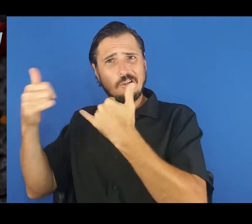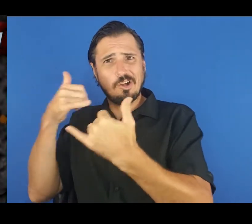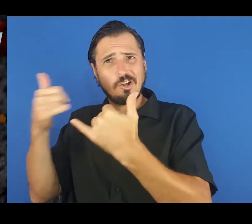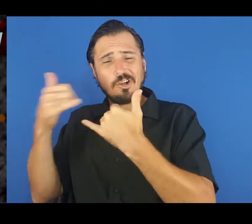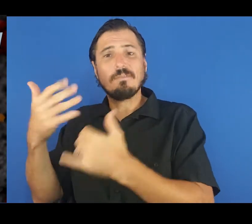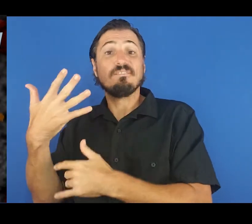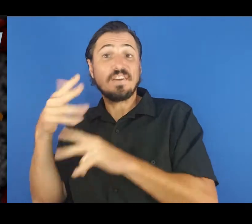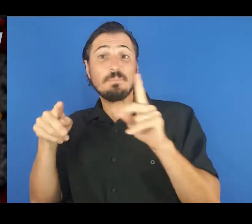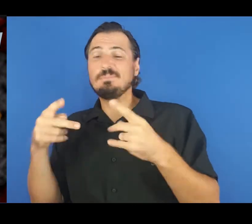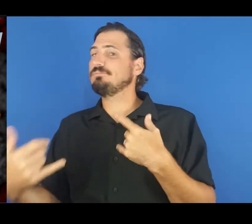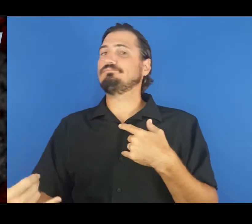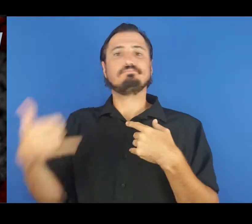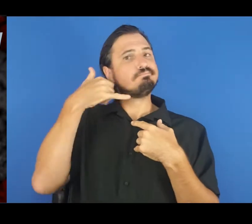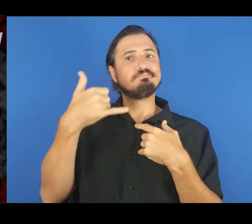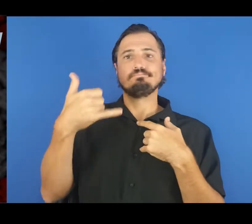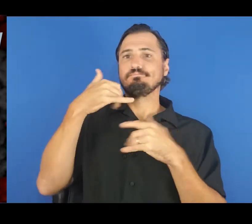they have refused to provide information.